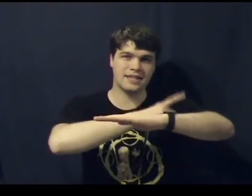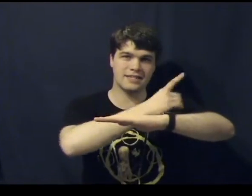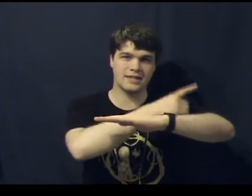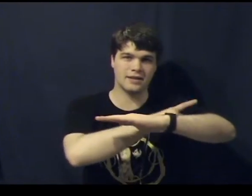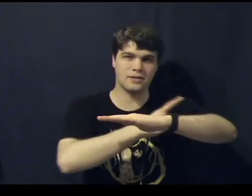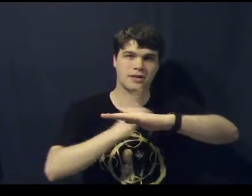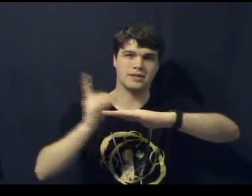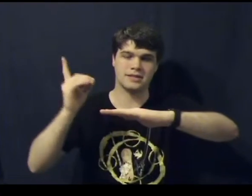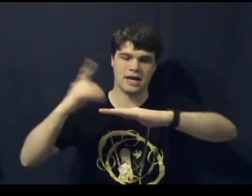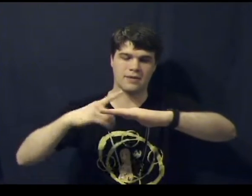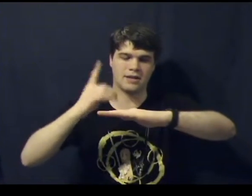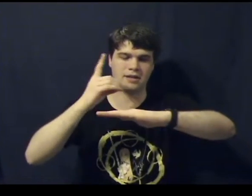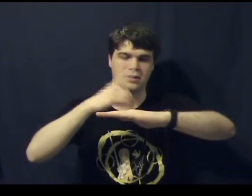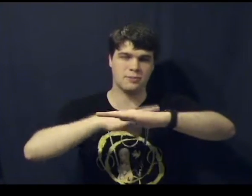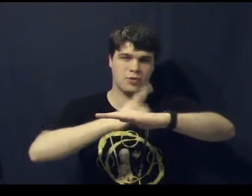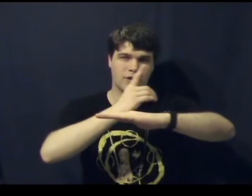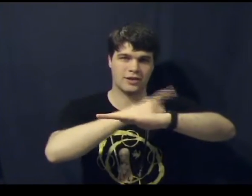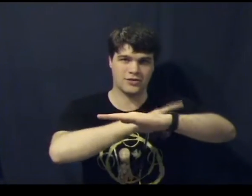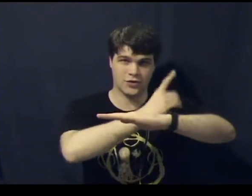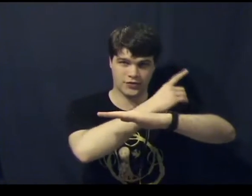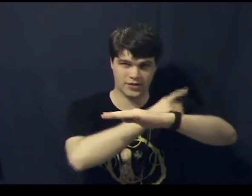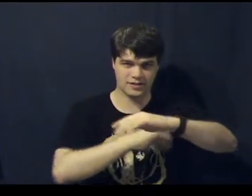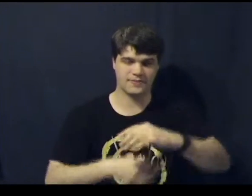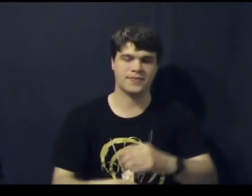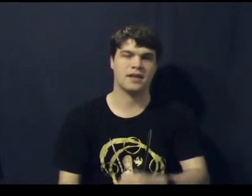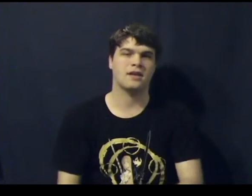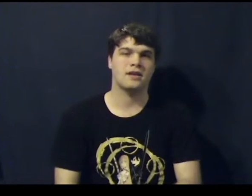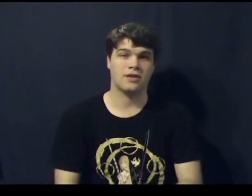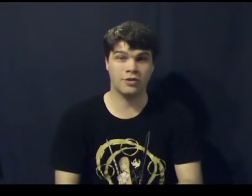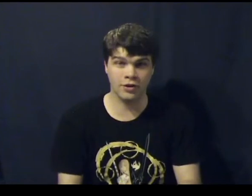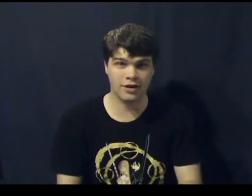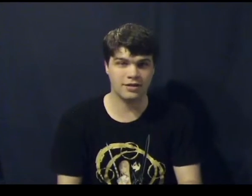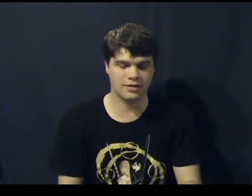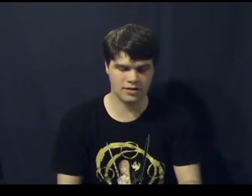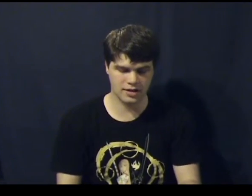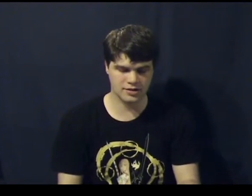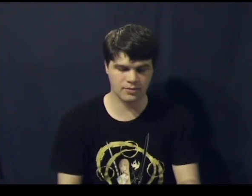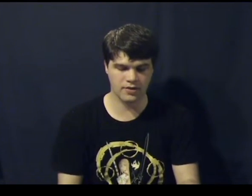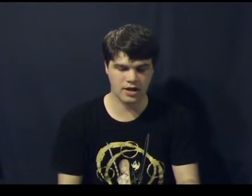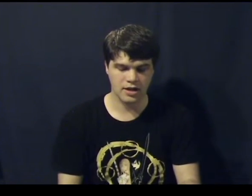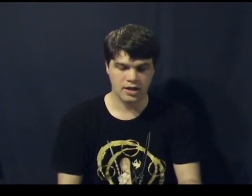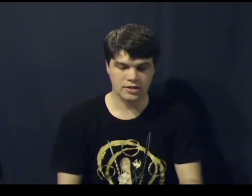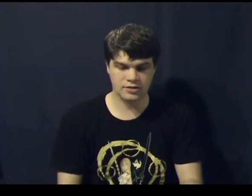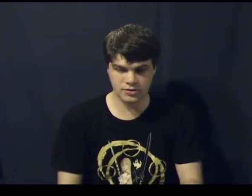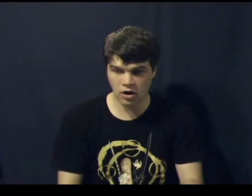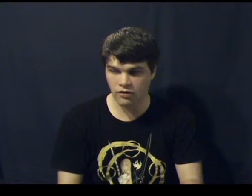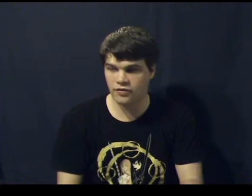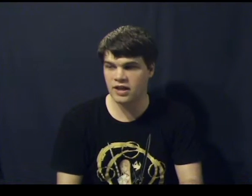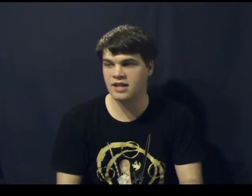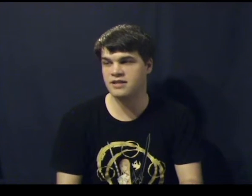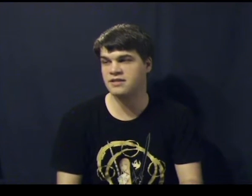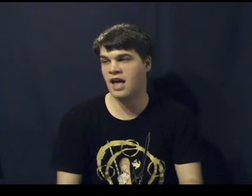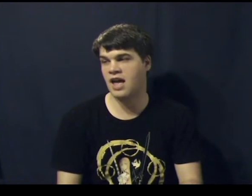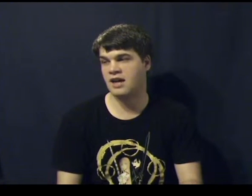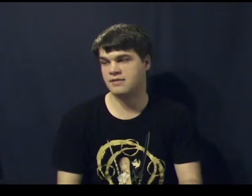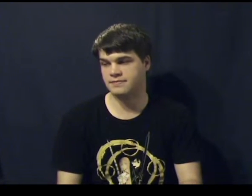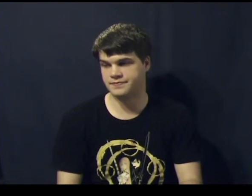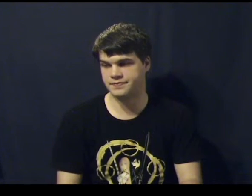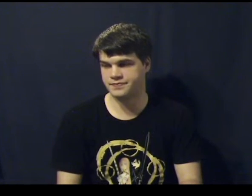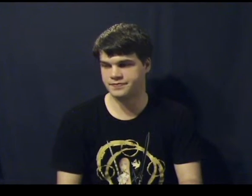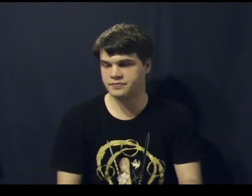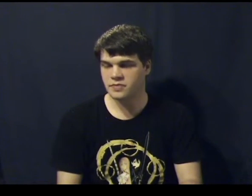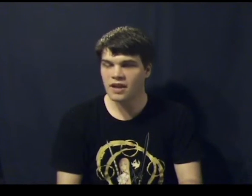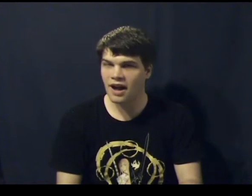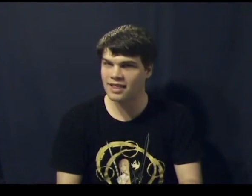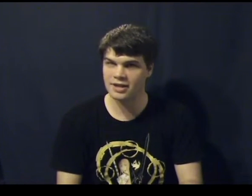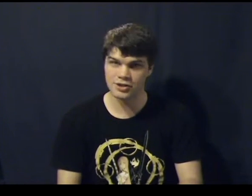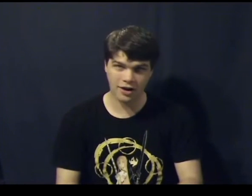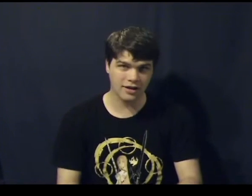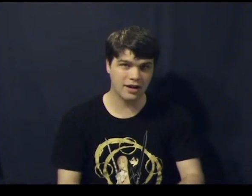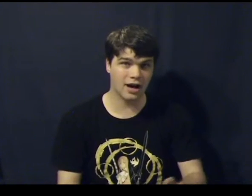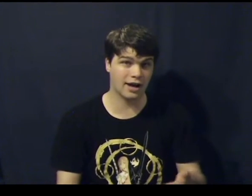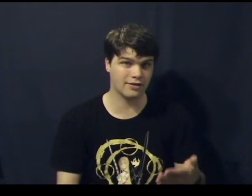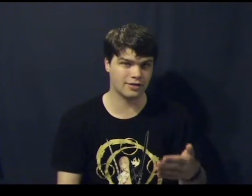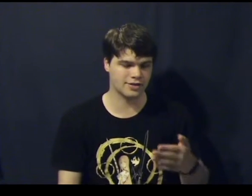still, dominant is moving. Dolphin. Good, good. So we've got dolphins and... I like shark. I learned shark